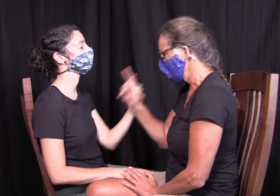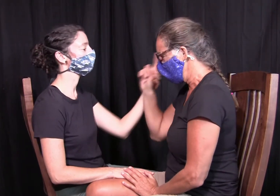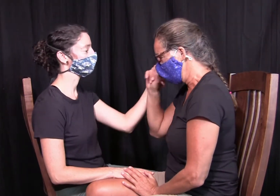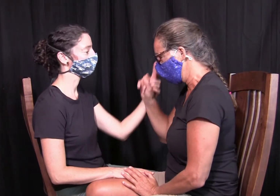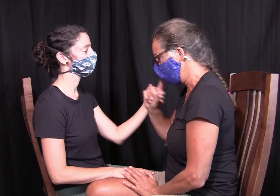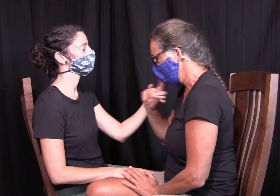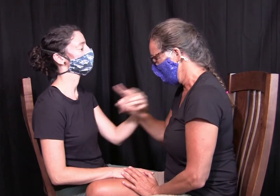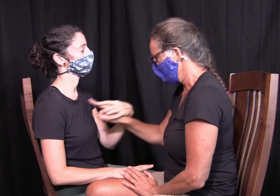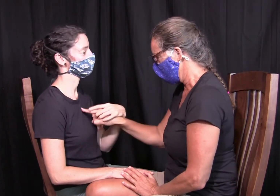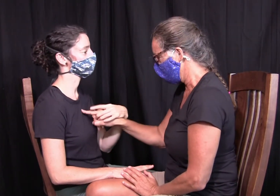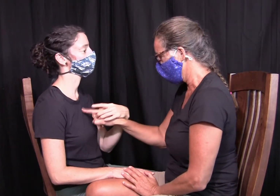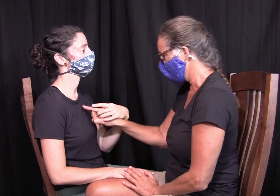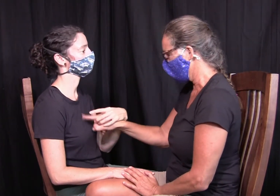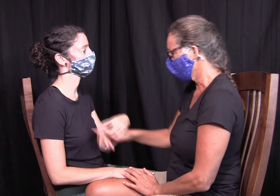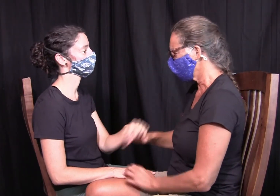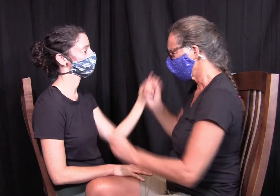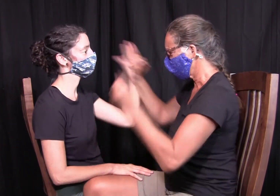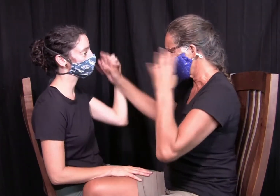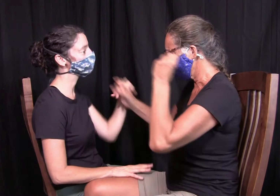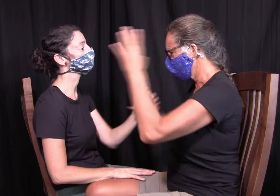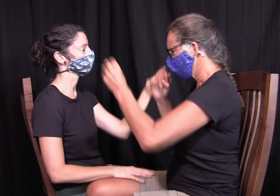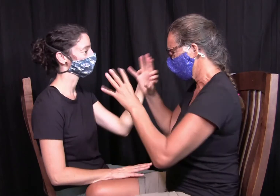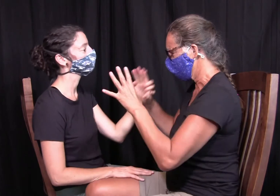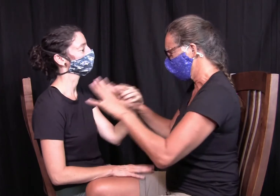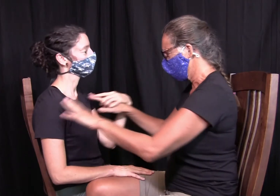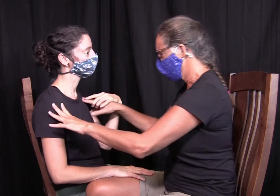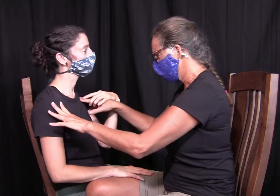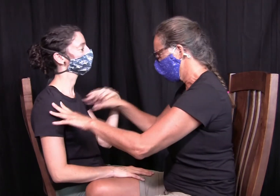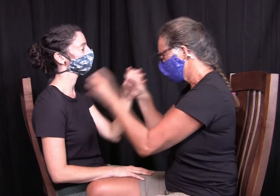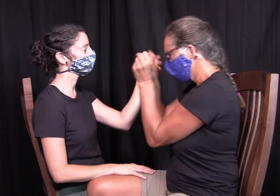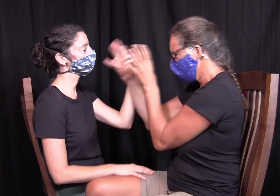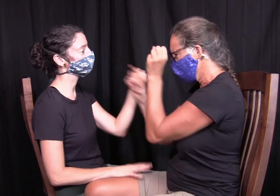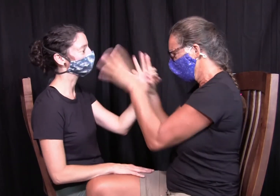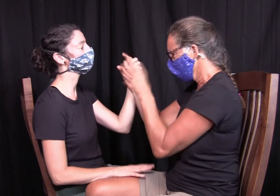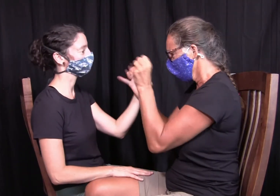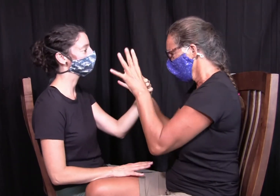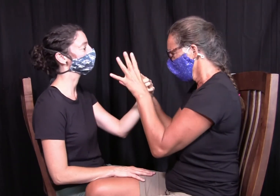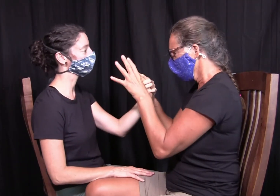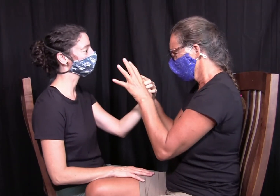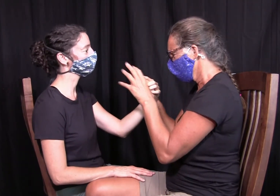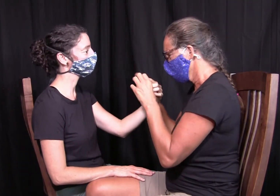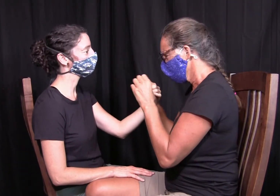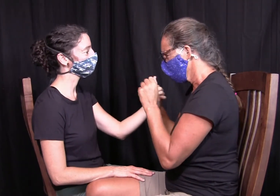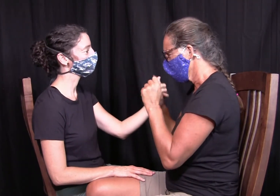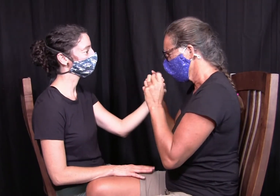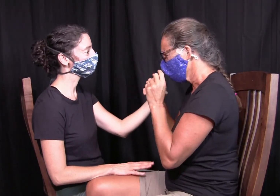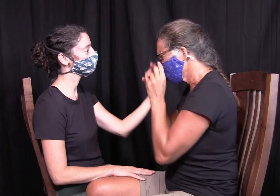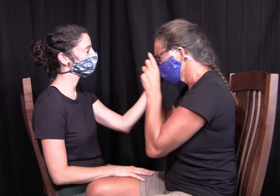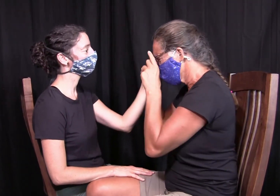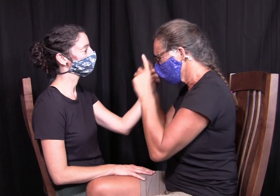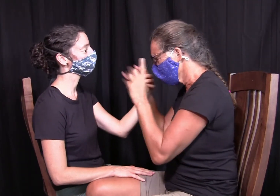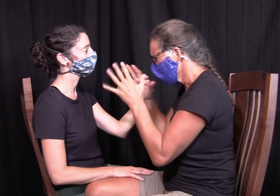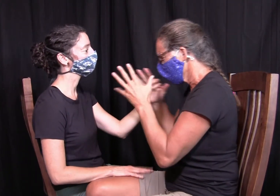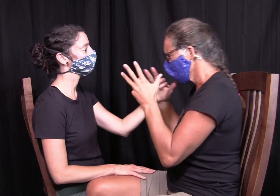When we attempt to join Deaf people in their visual realm, we miss their visual backchanneling cues and we're left guessing. Did the other person understand us?